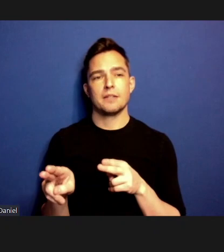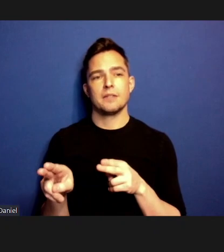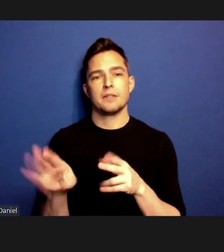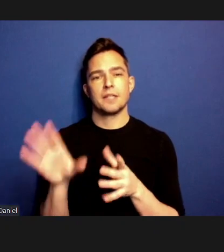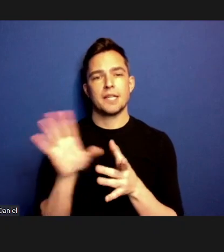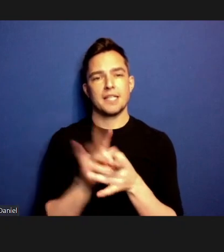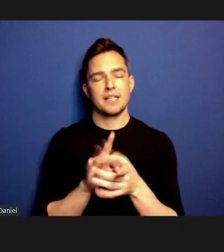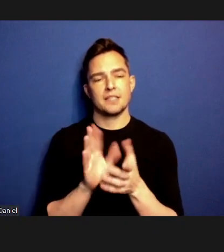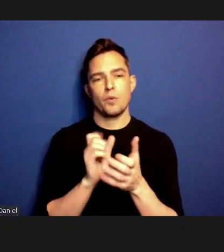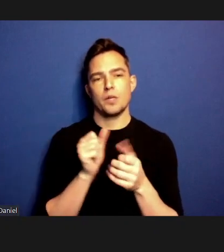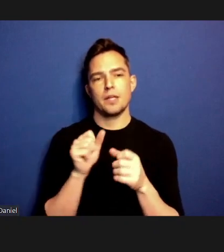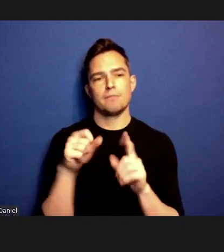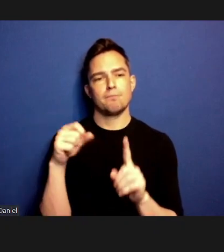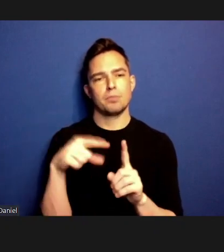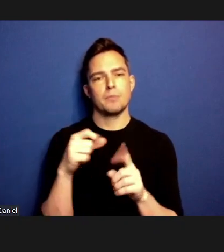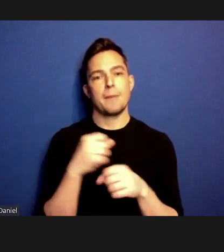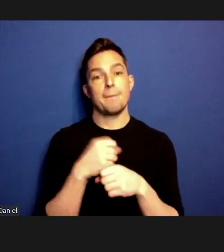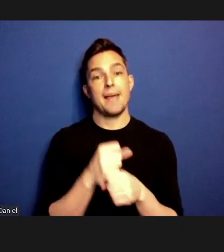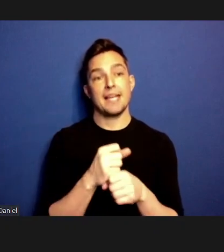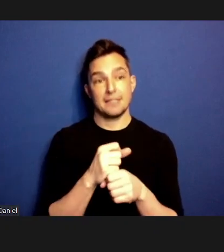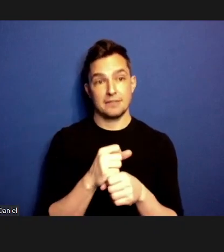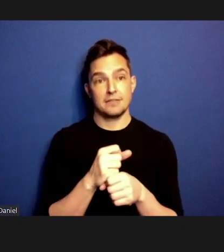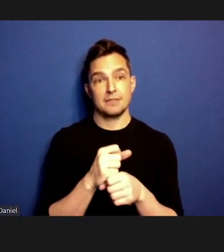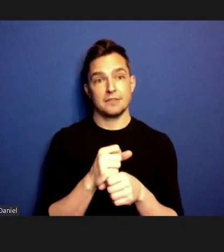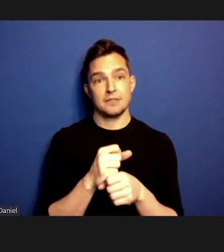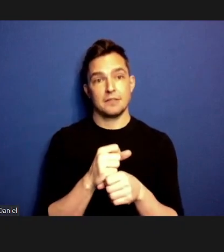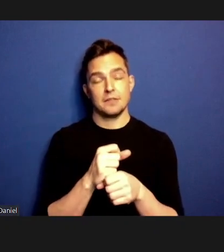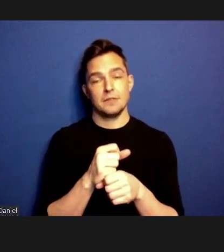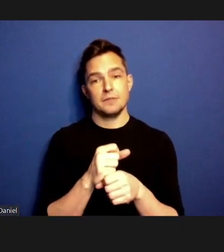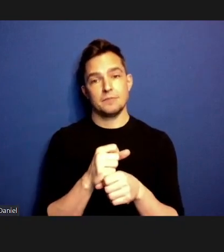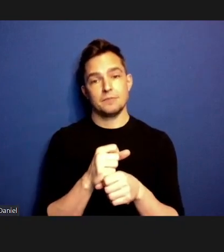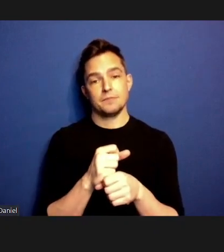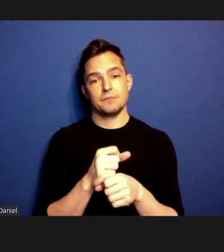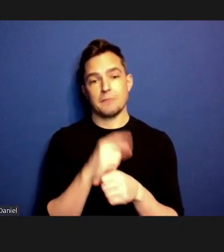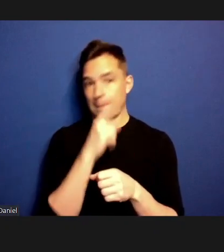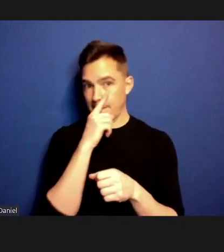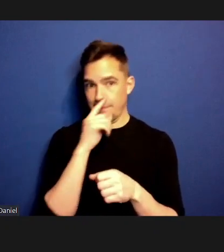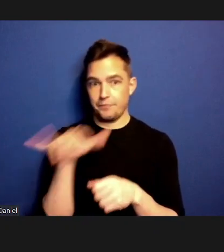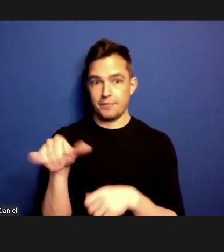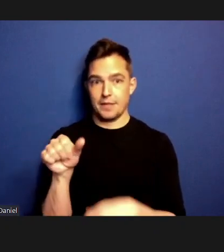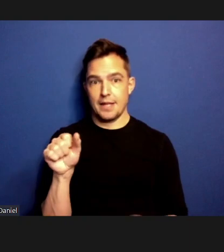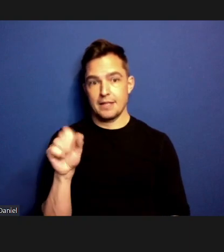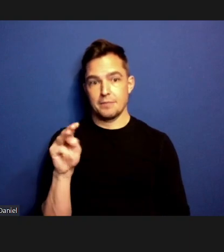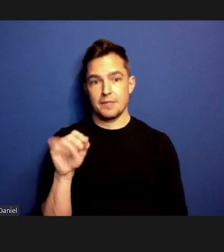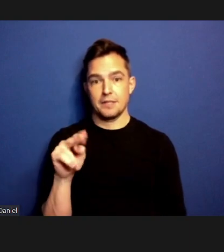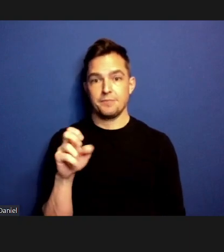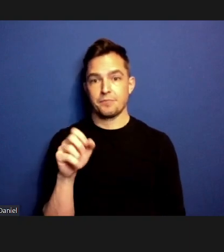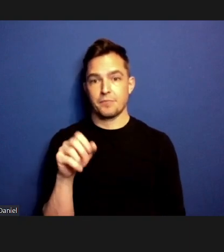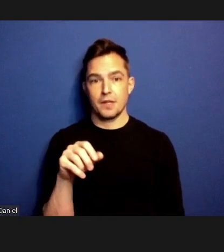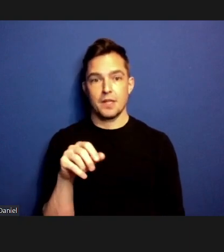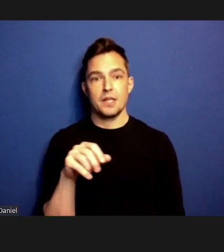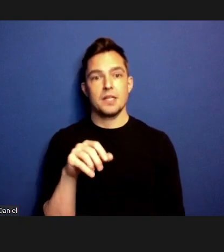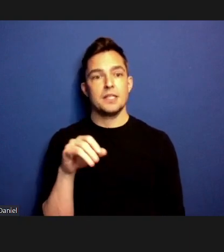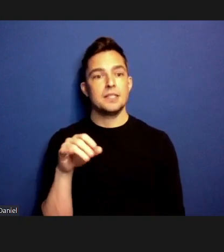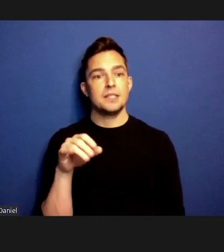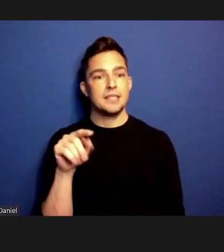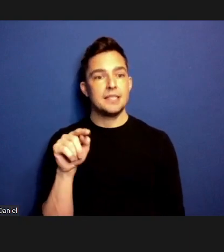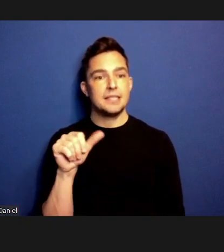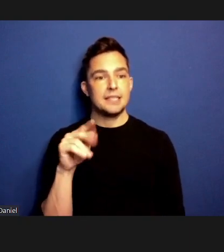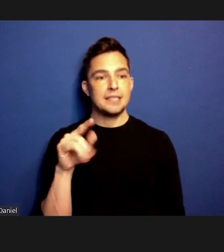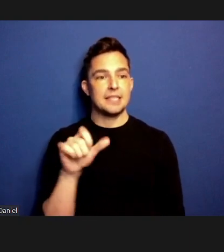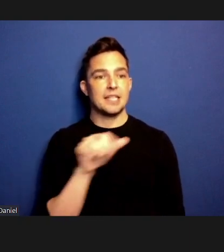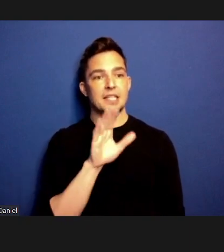to make between Yasmin's presentation, Jasmine's presentation and your presentation as well